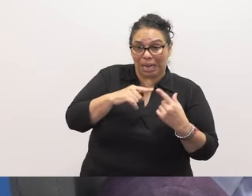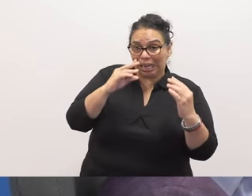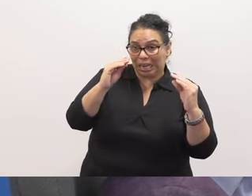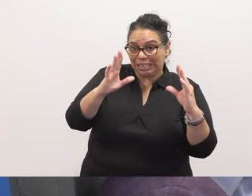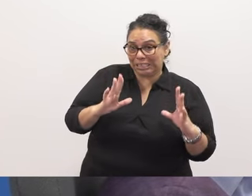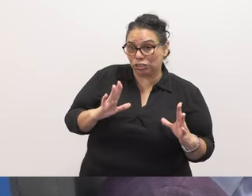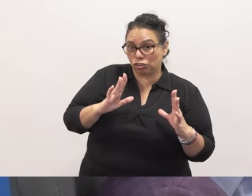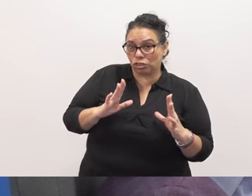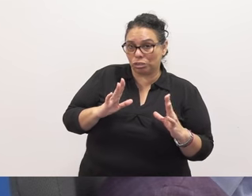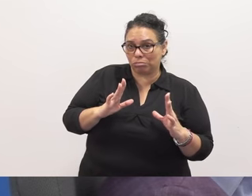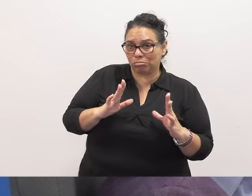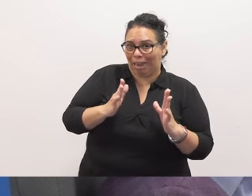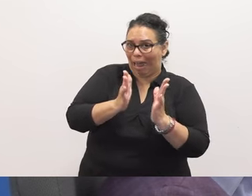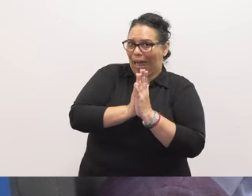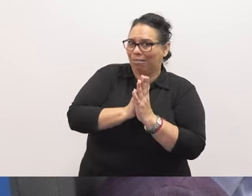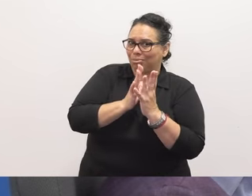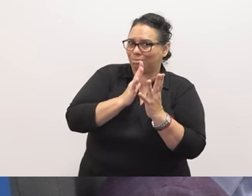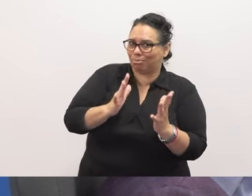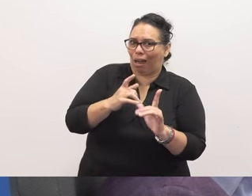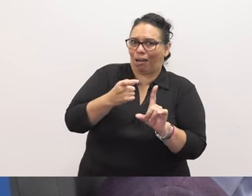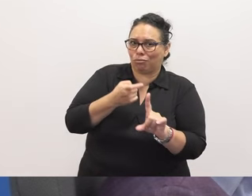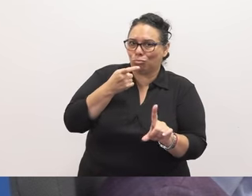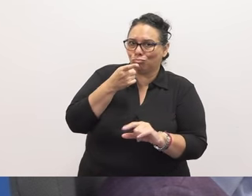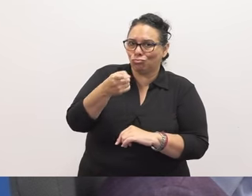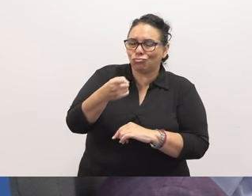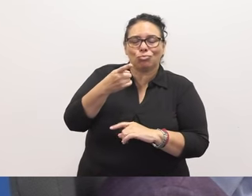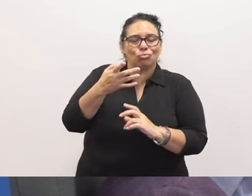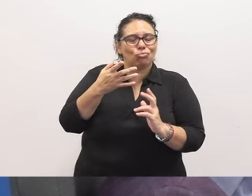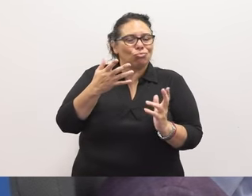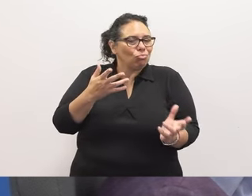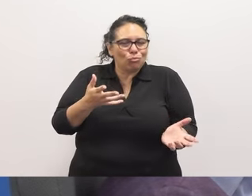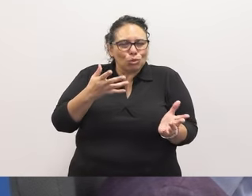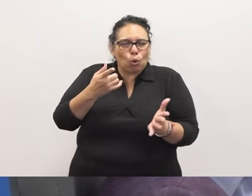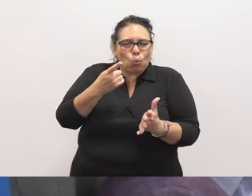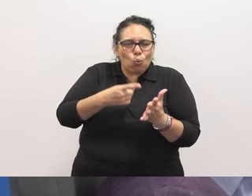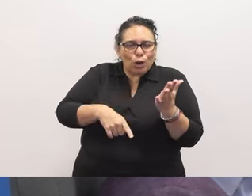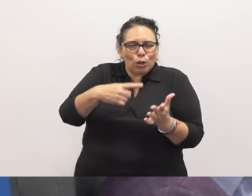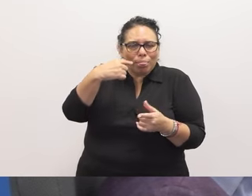and what do you think about that?